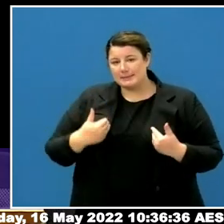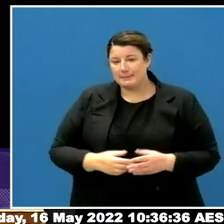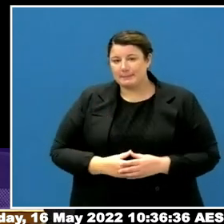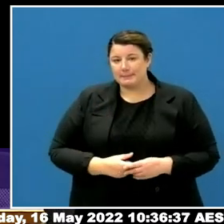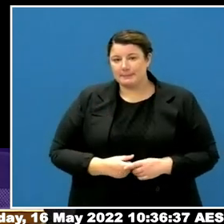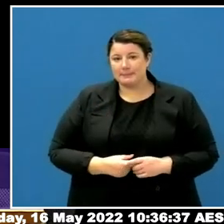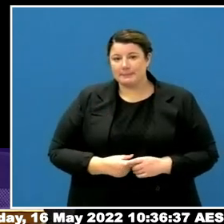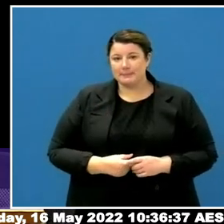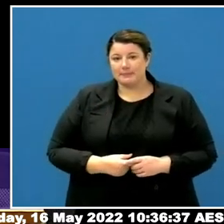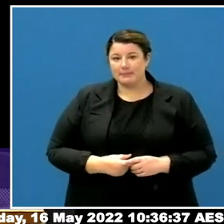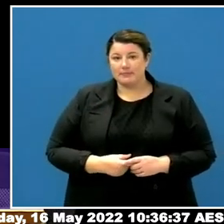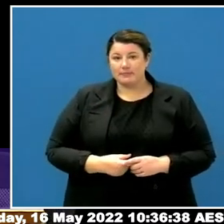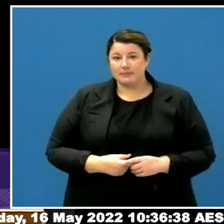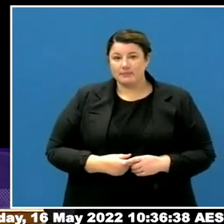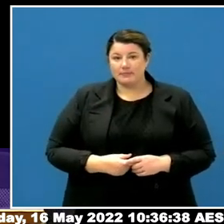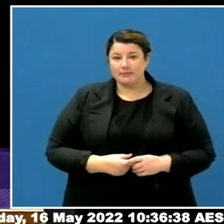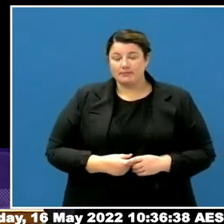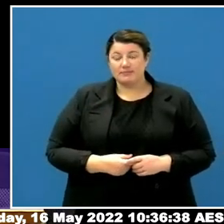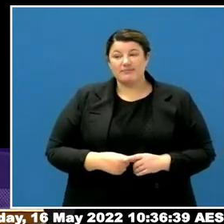He also experiences seizures due to Epilepsy.